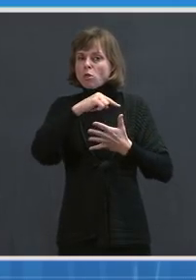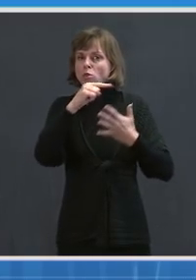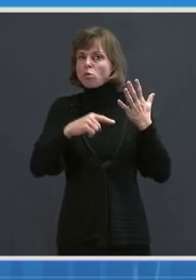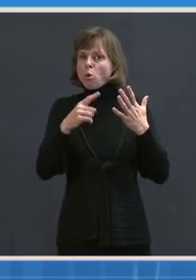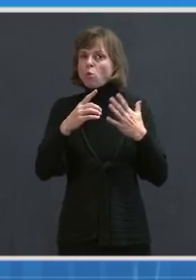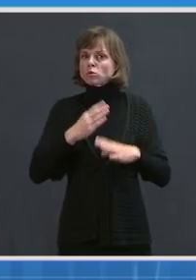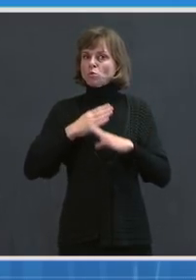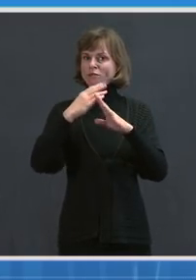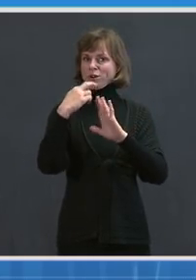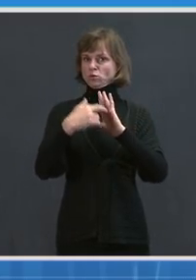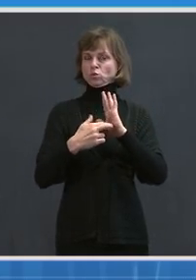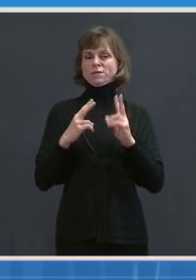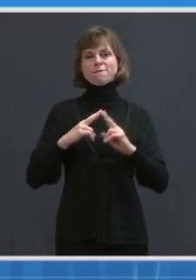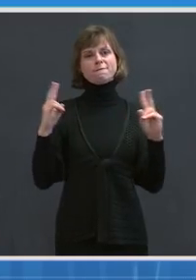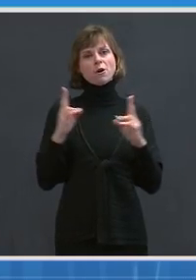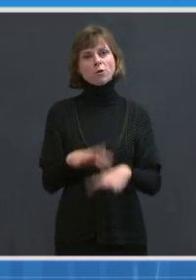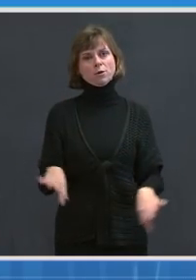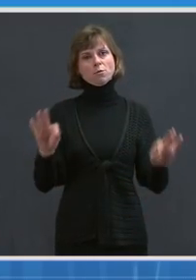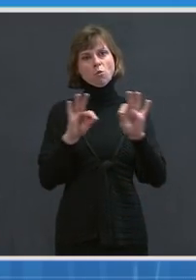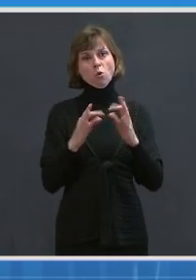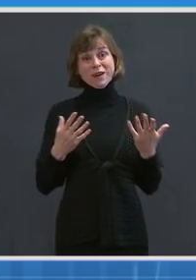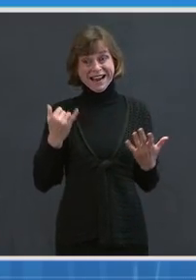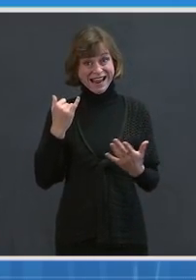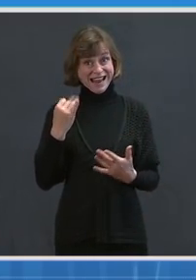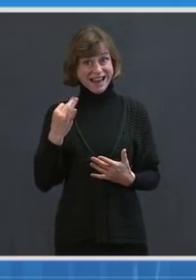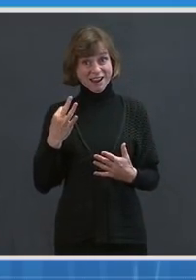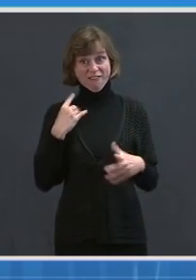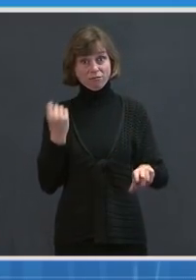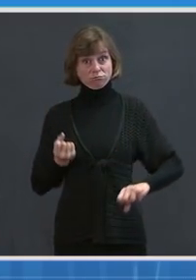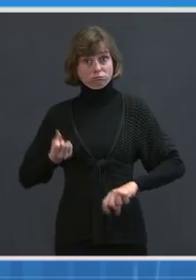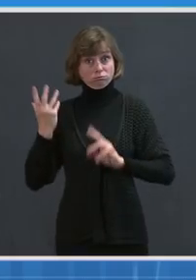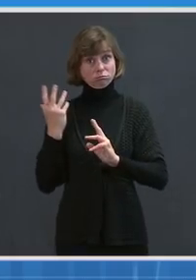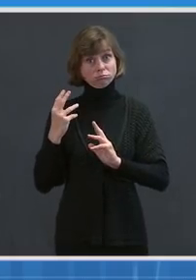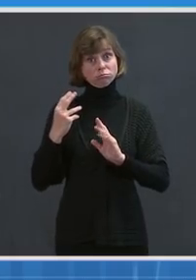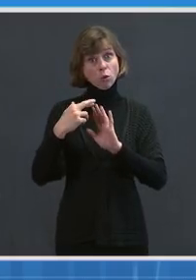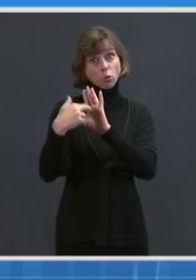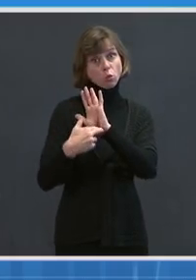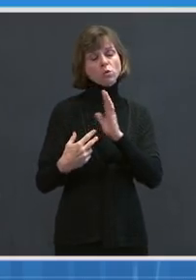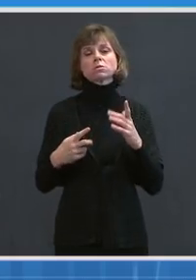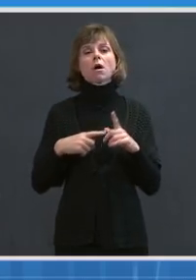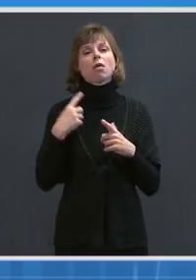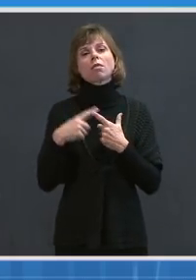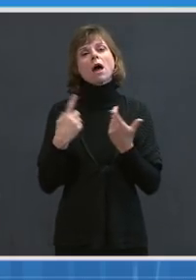and the real risks when prevention measures are eased. This study looked at the relationship